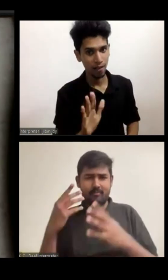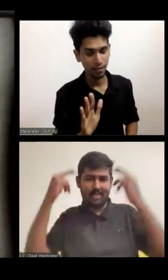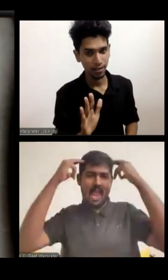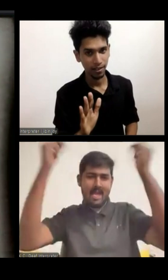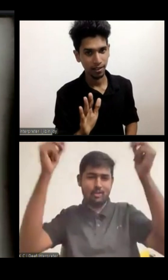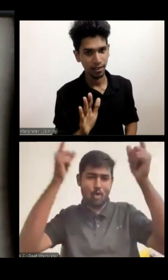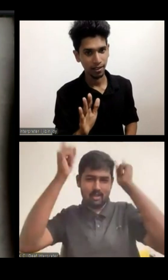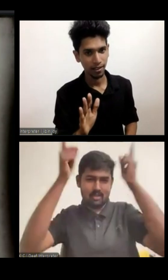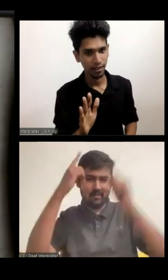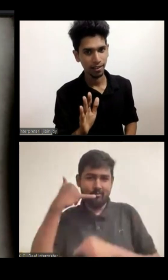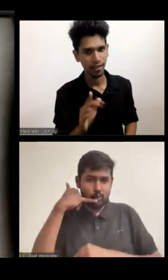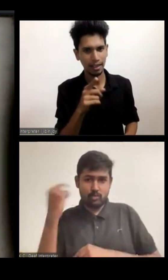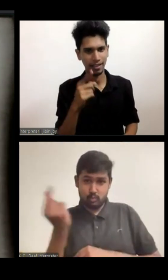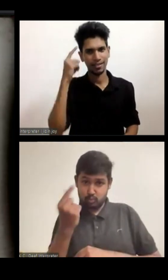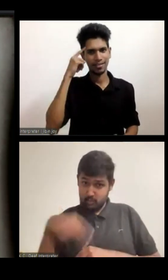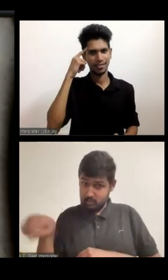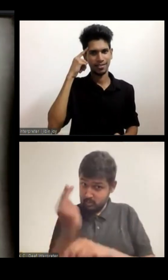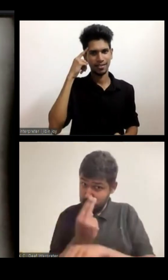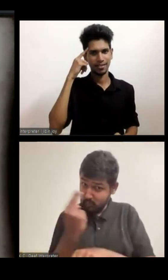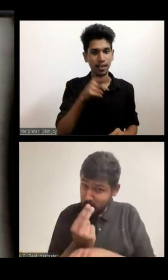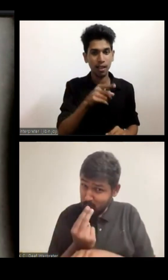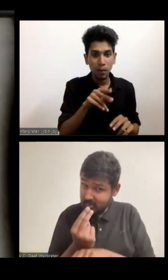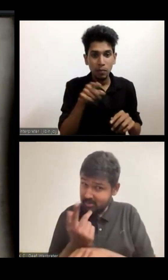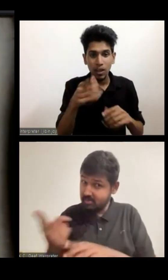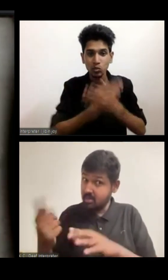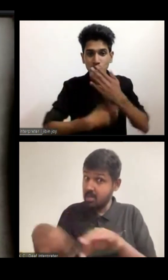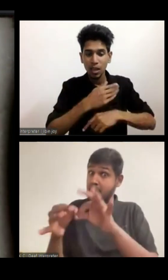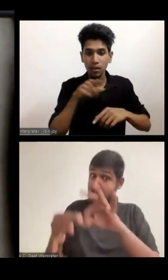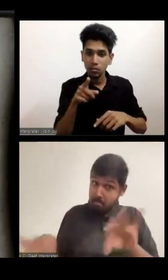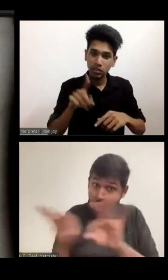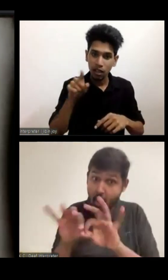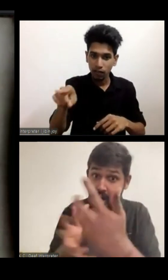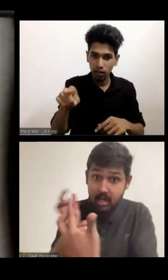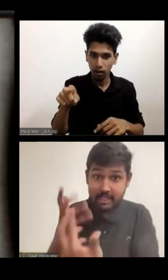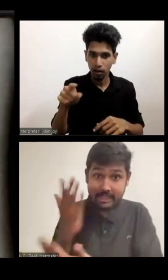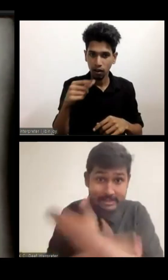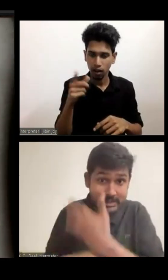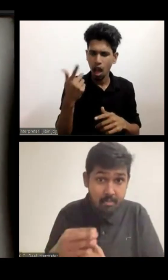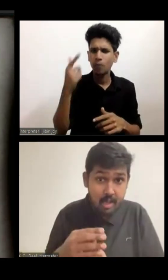Now, even if you were not using earlier, but now you have the disability due to which you have to